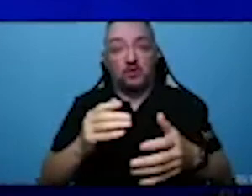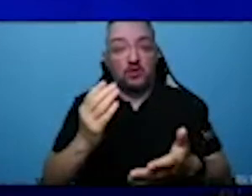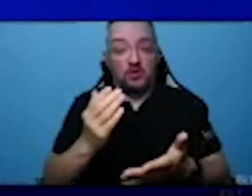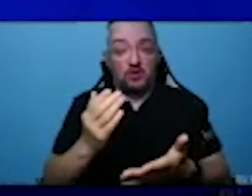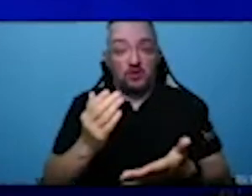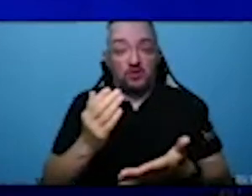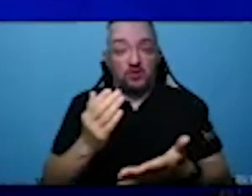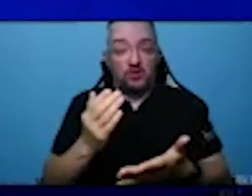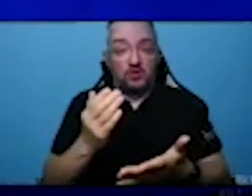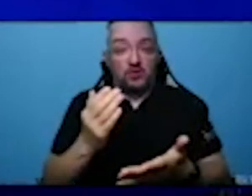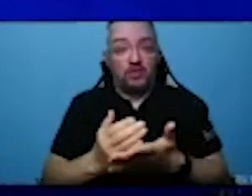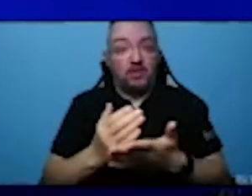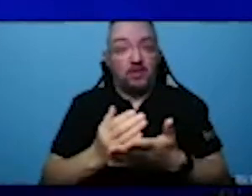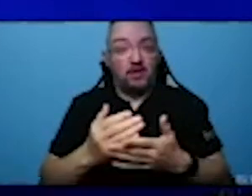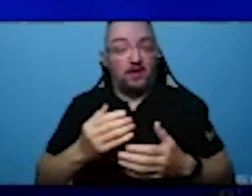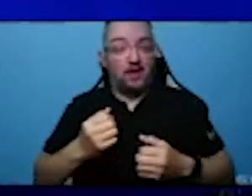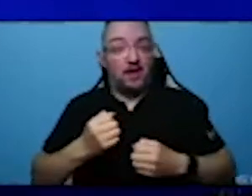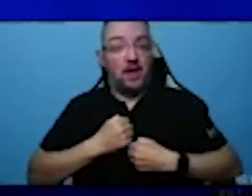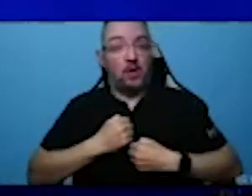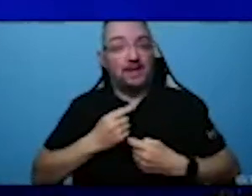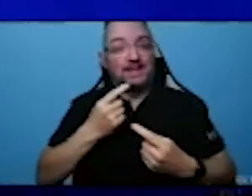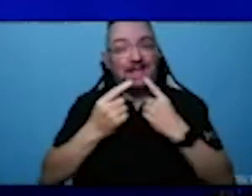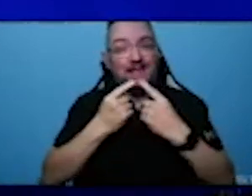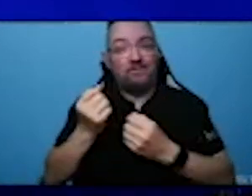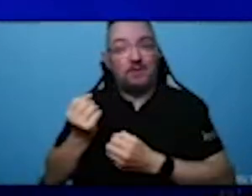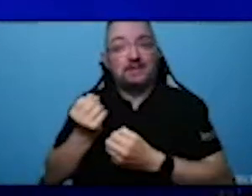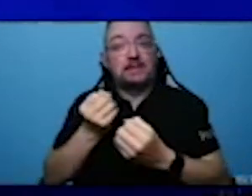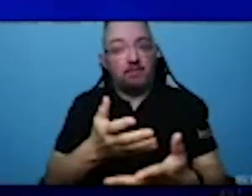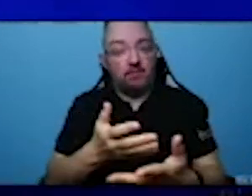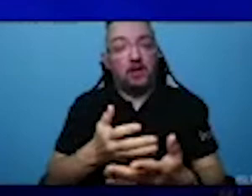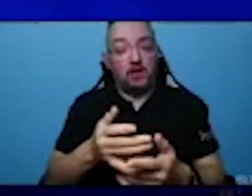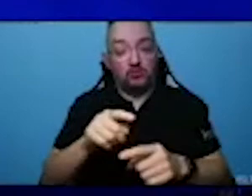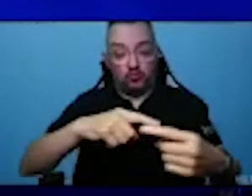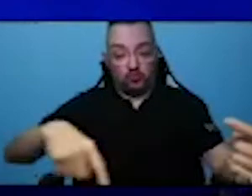Delivering data to people who can then use that data to create evidence and make